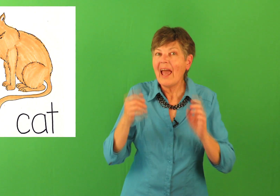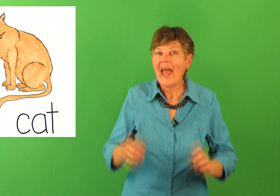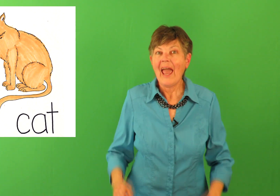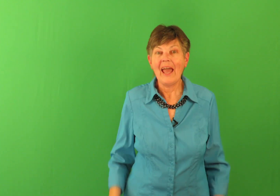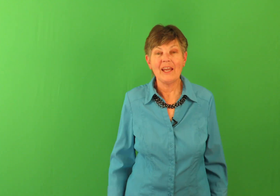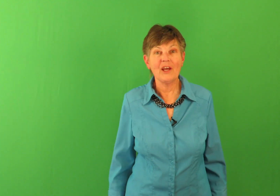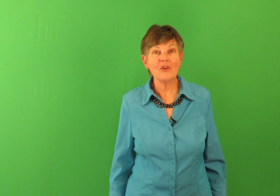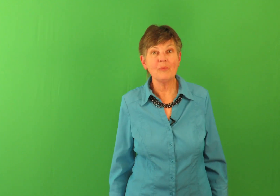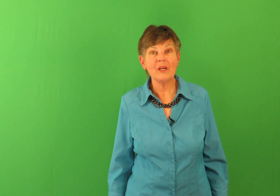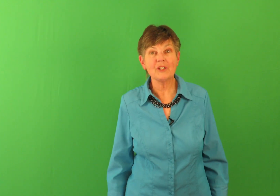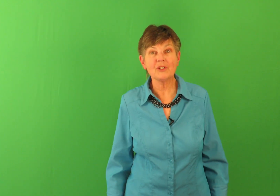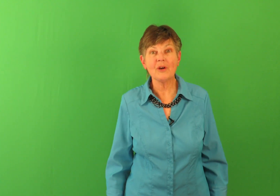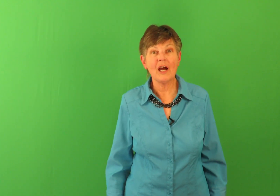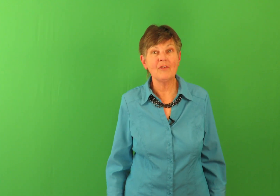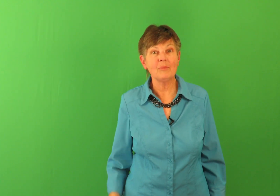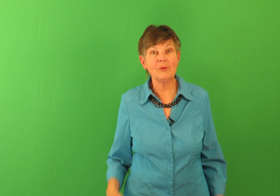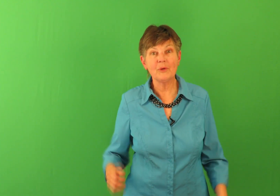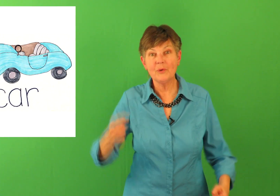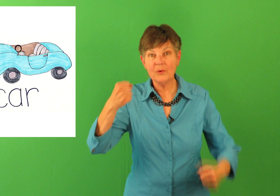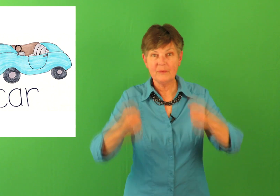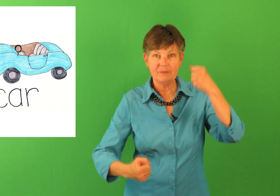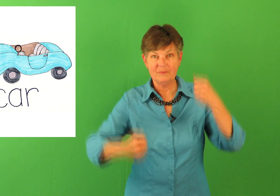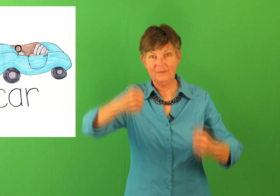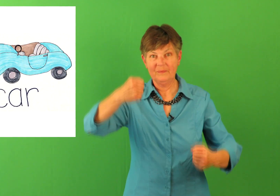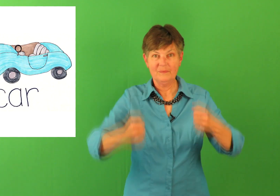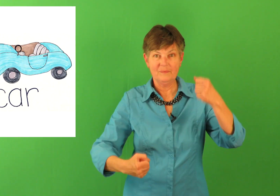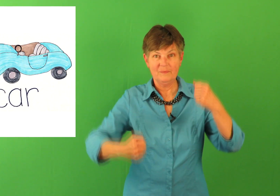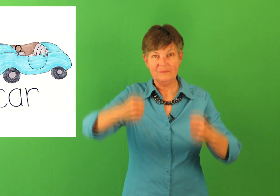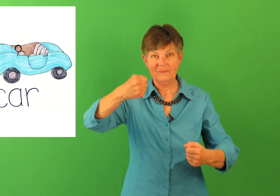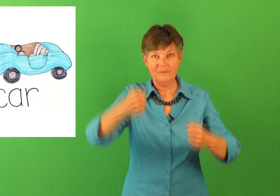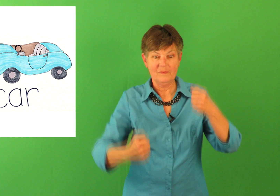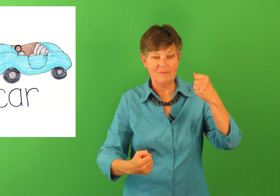another picture of a blue